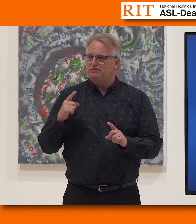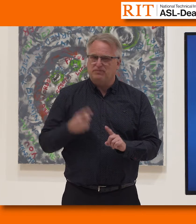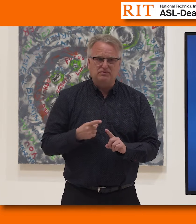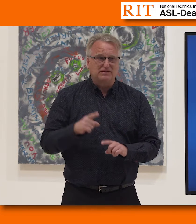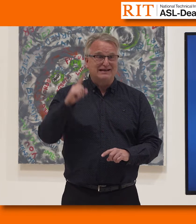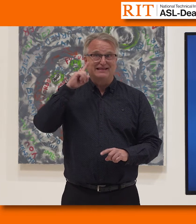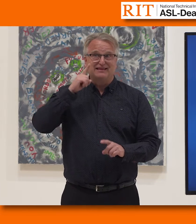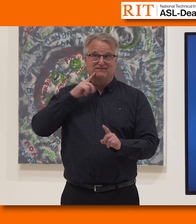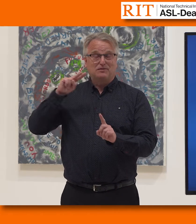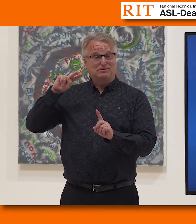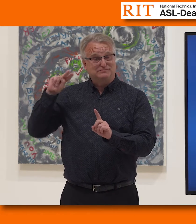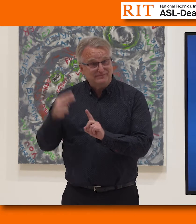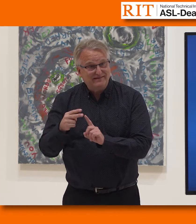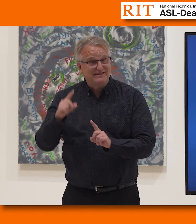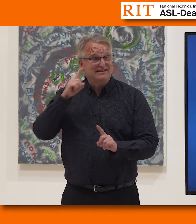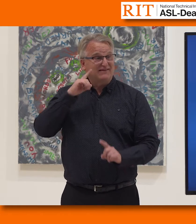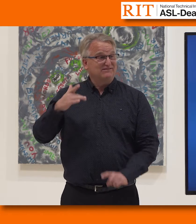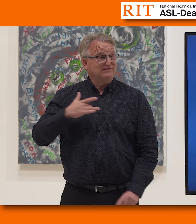It's a Deaf centered interpreting perspective...